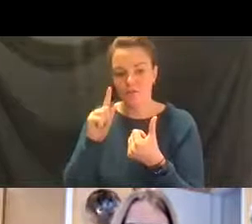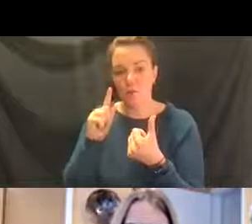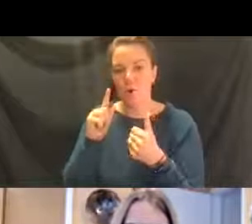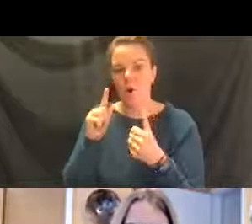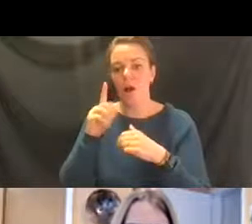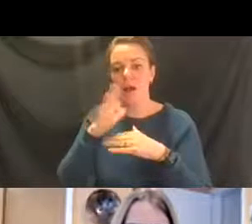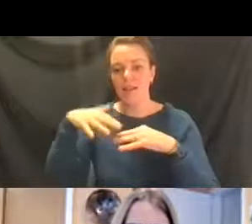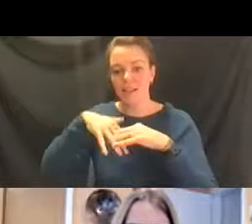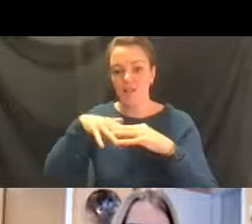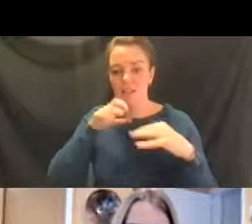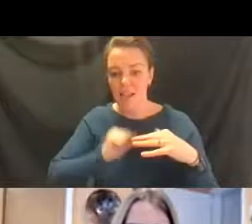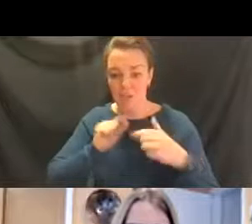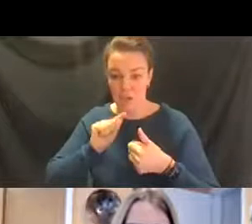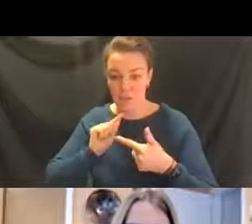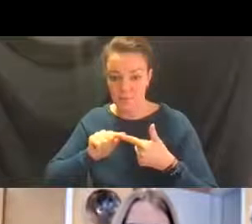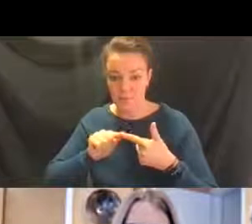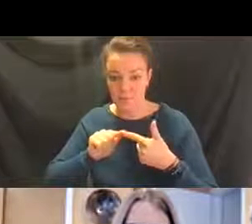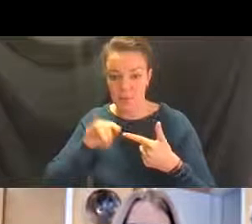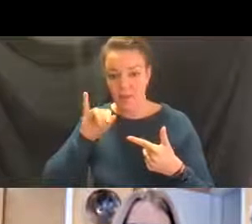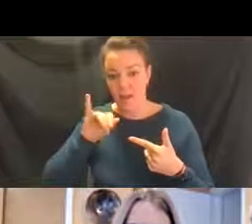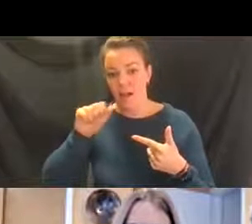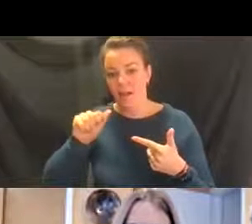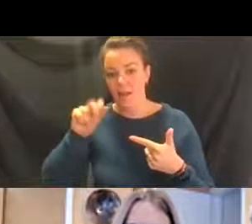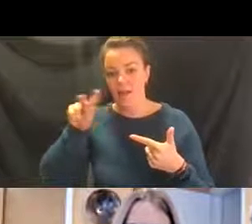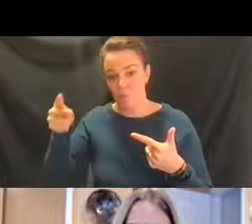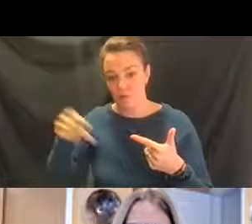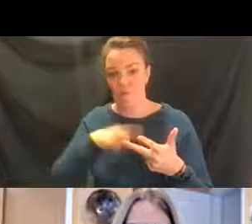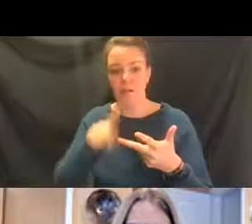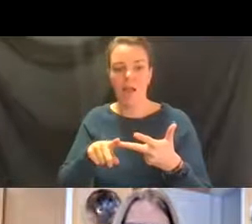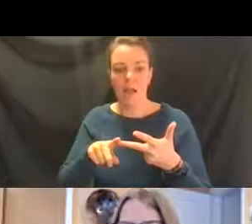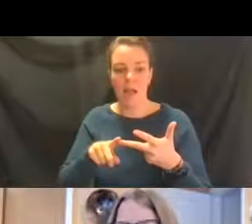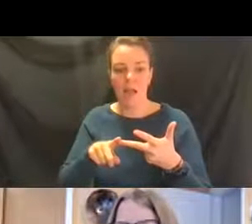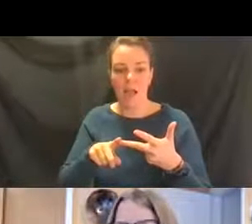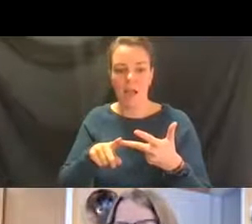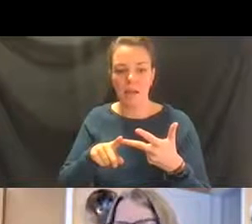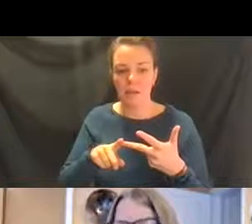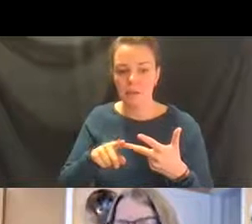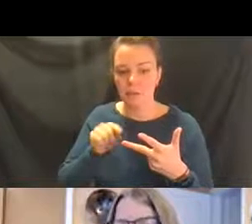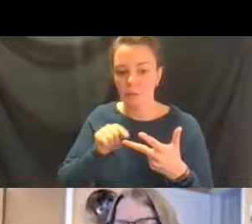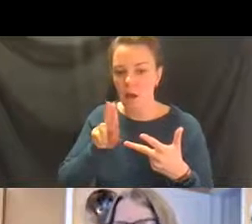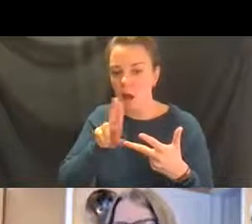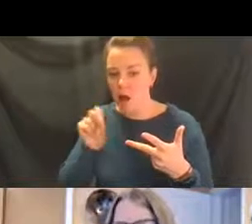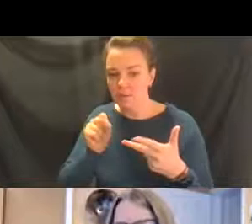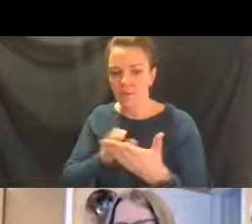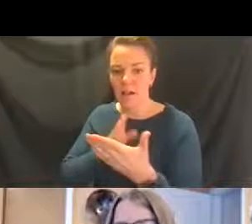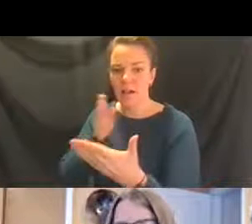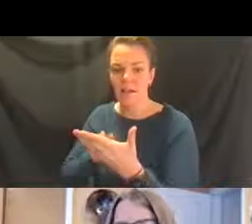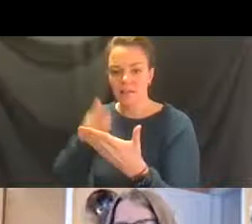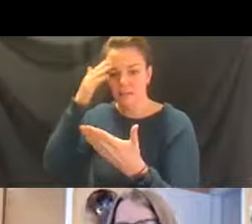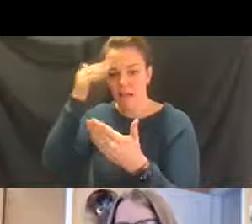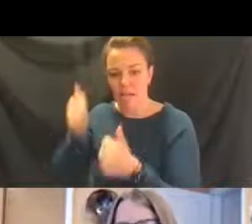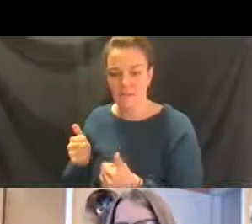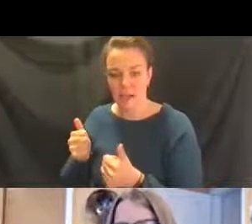aging IA square and Us Against Alzheimer's and then the Alzheimer's Association is a component.